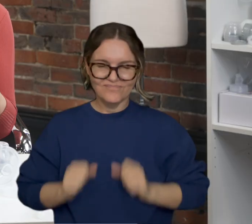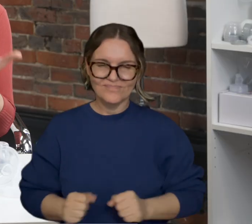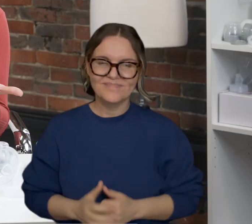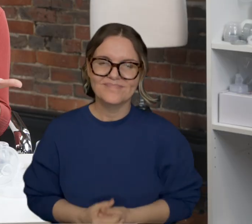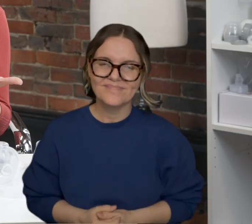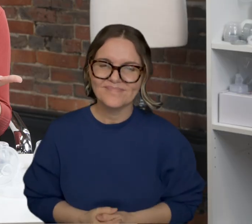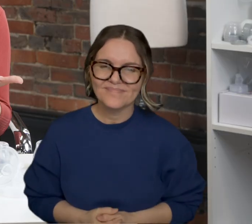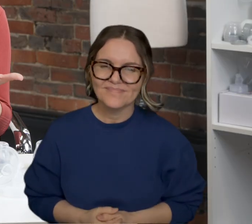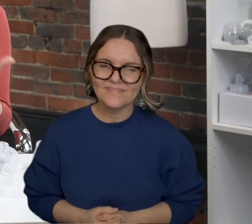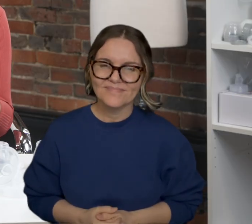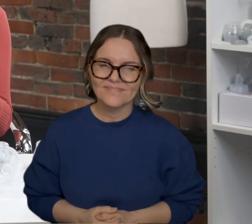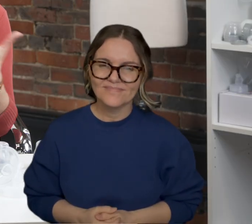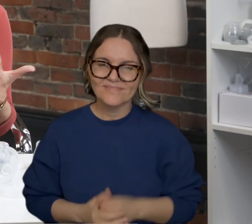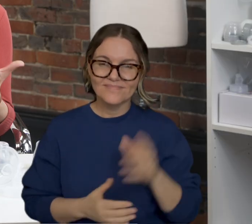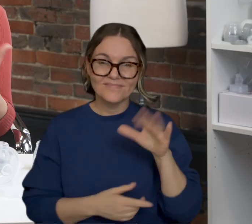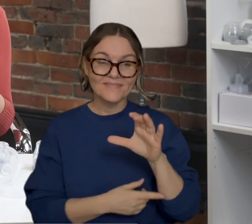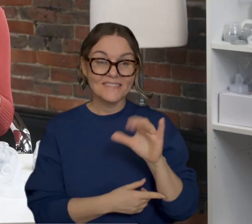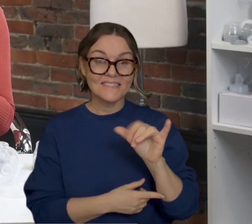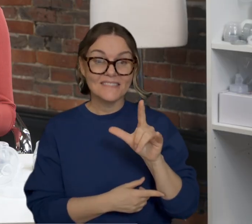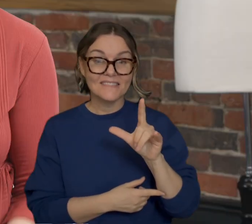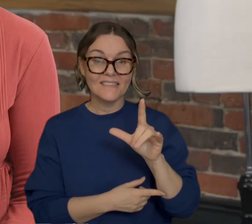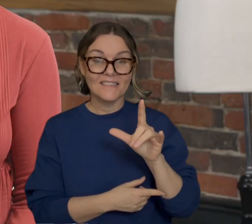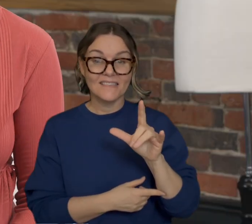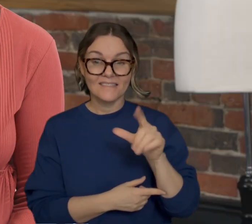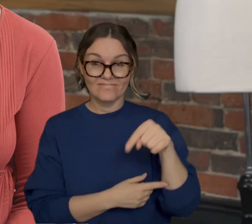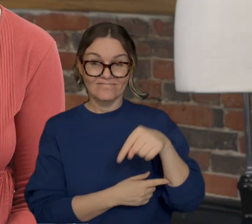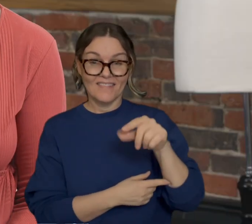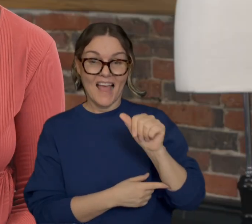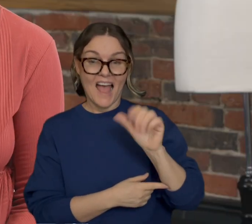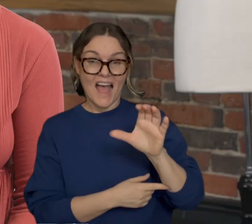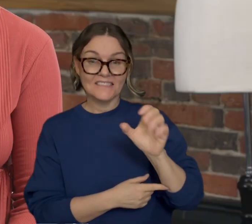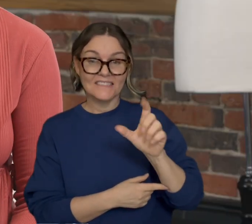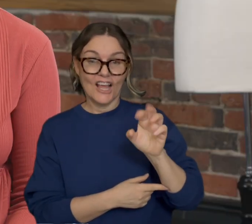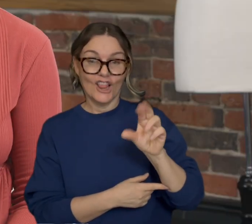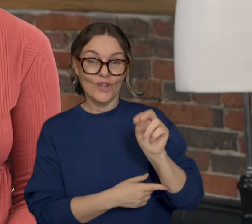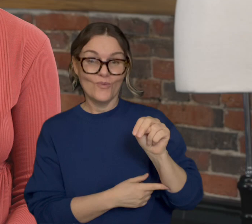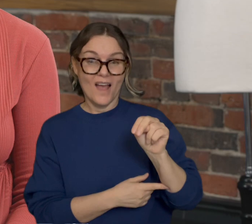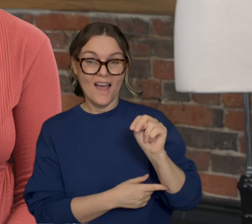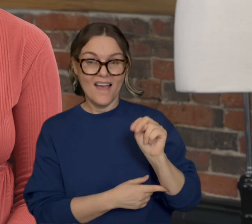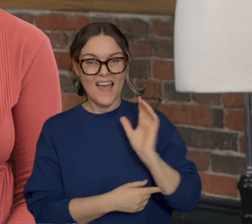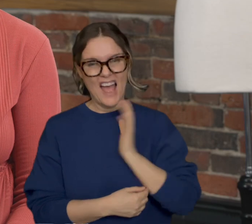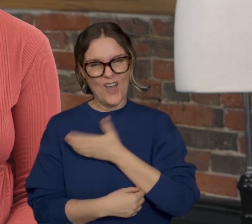you put them on a drying rack so they can air dry and that is cleaning for your Cimilre S7 dual Pro